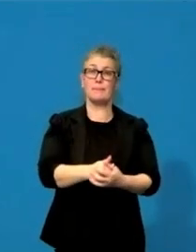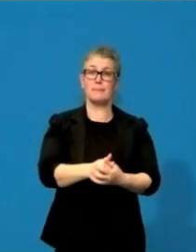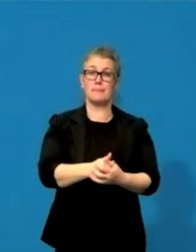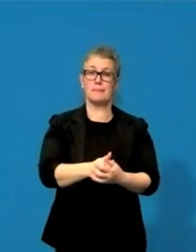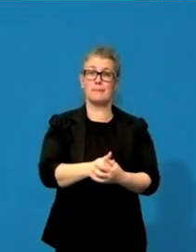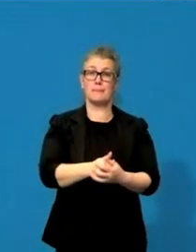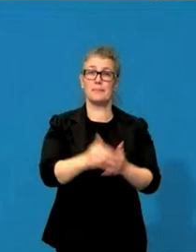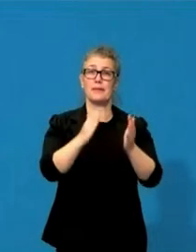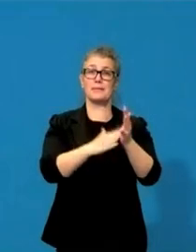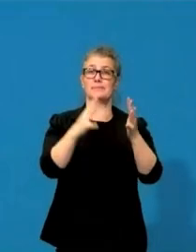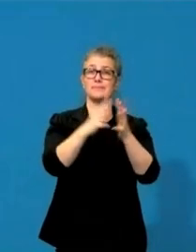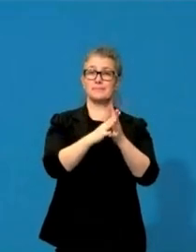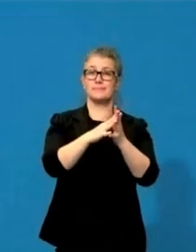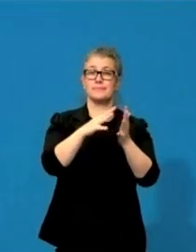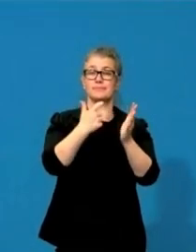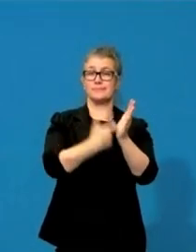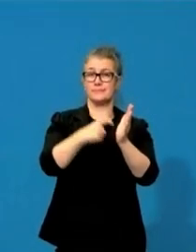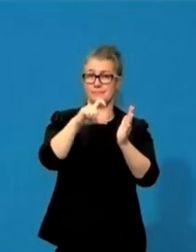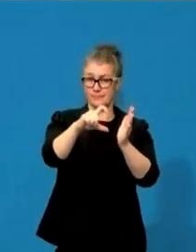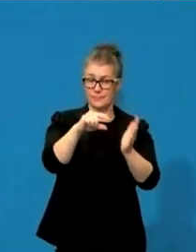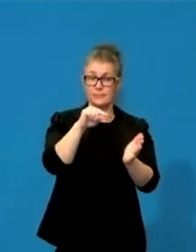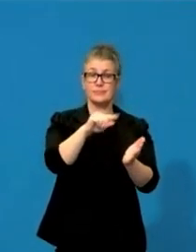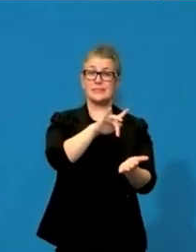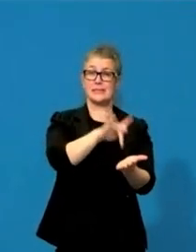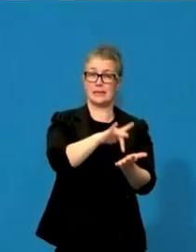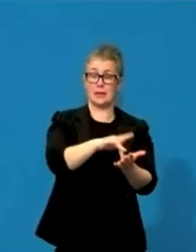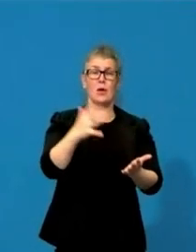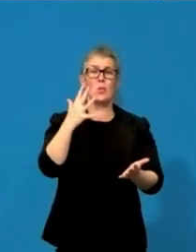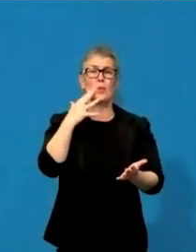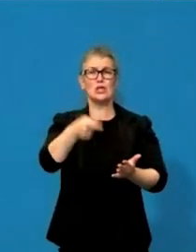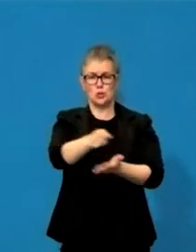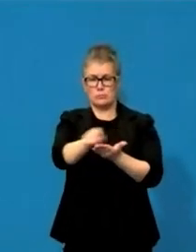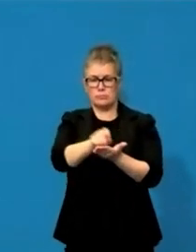When did you actually sit down and put an application in there for Bubbaboy?